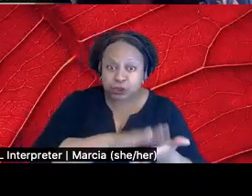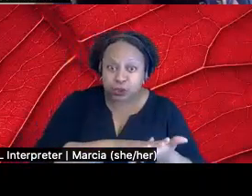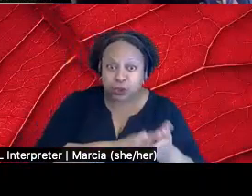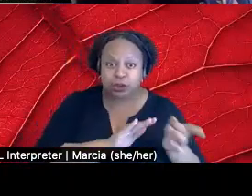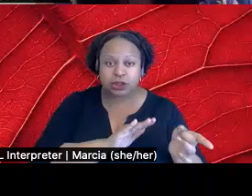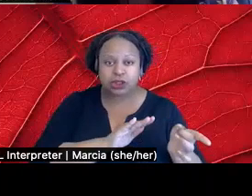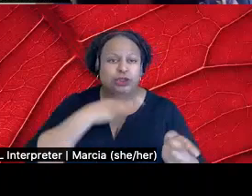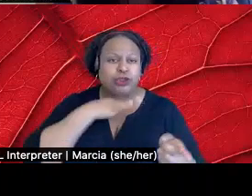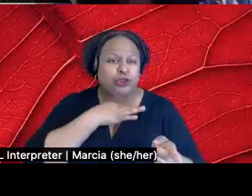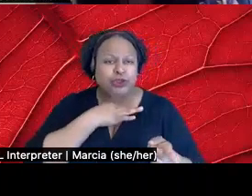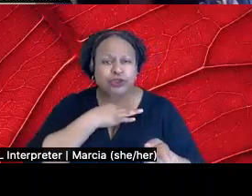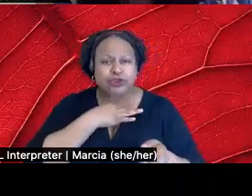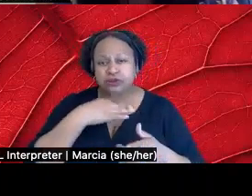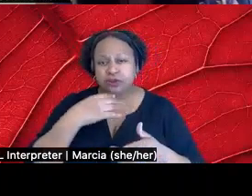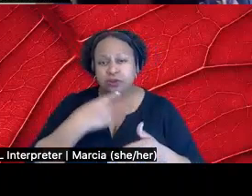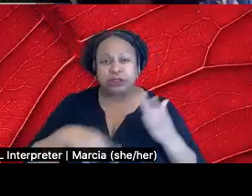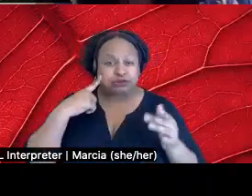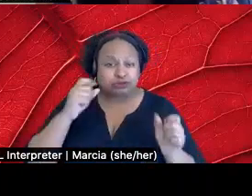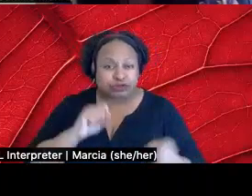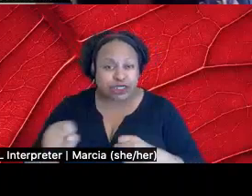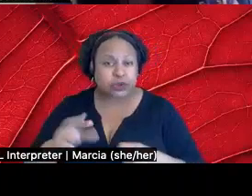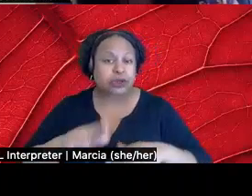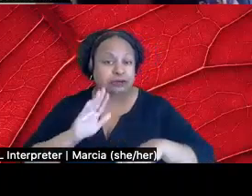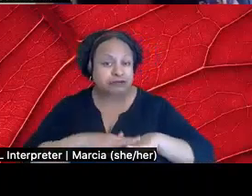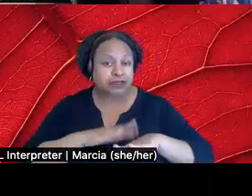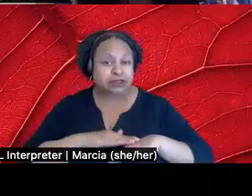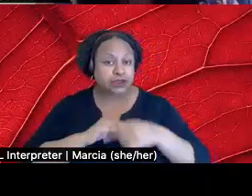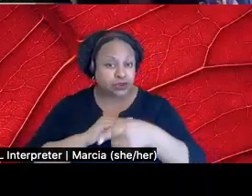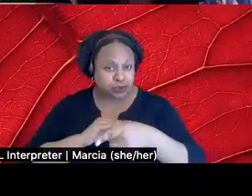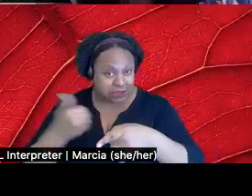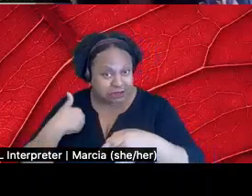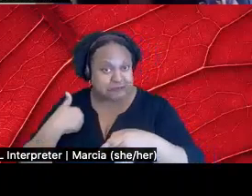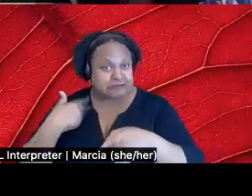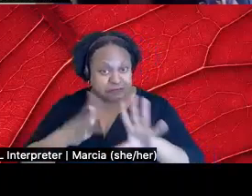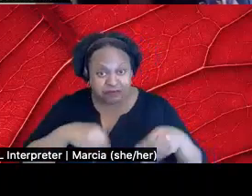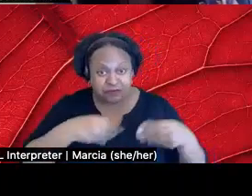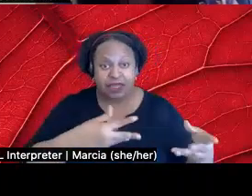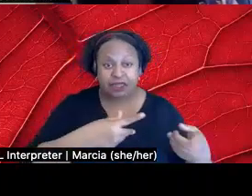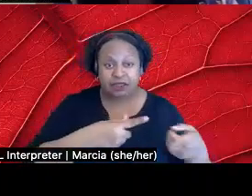What strategies or advice would you have for addressing illness